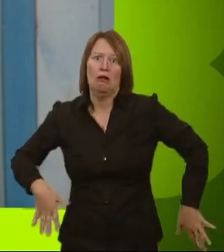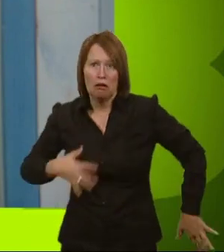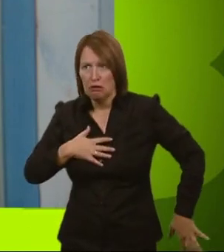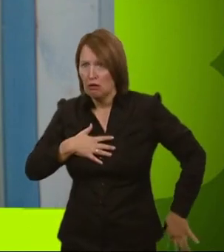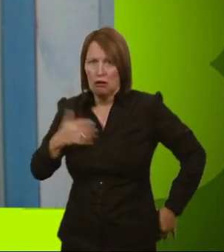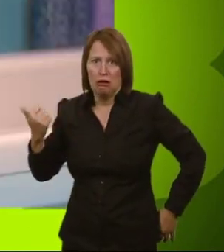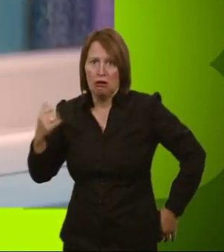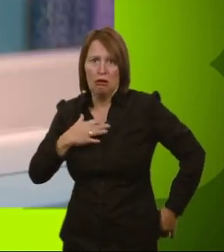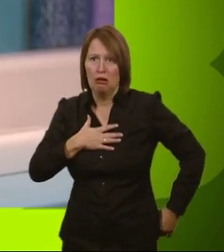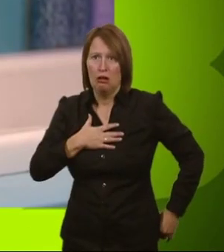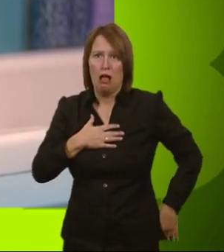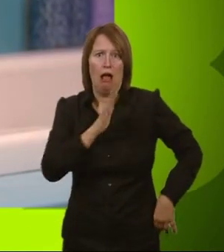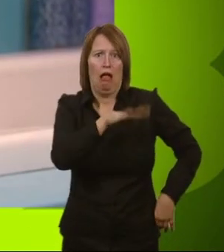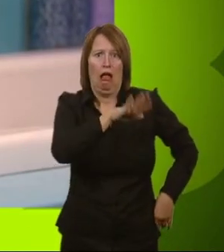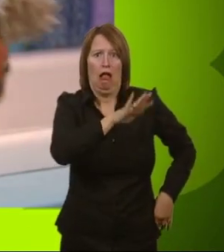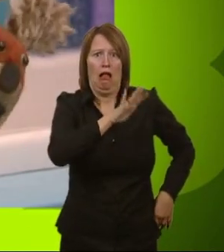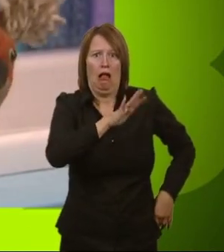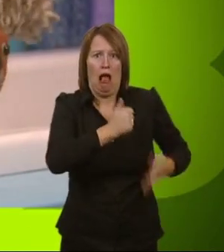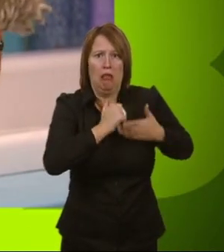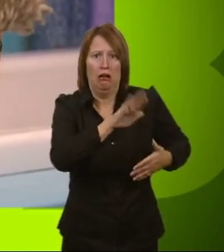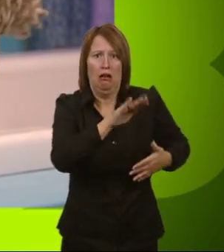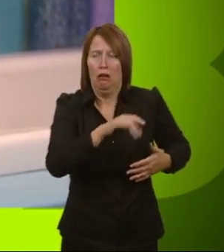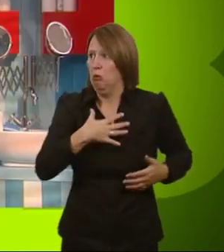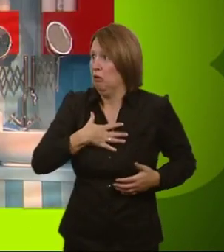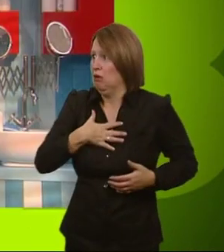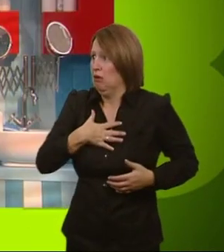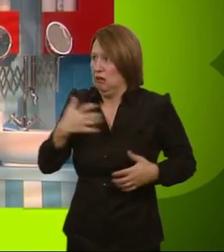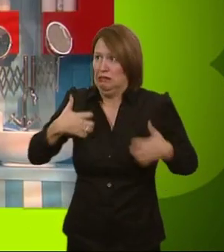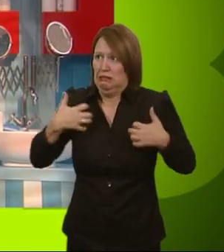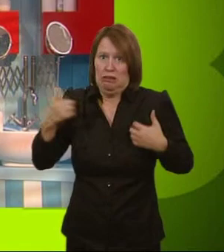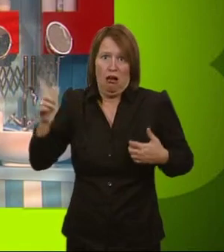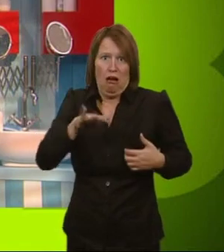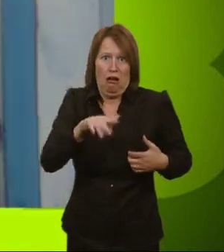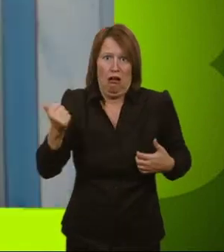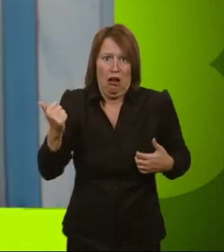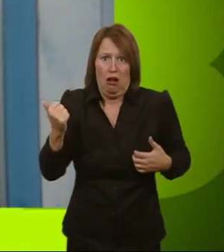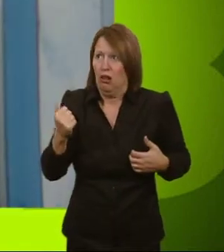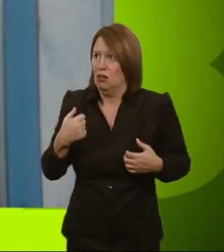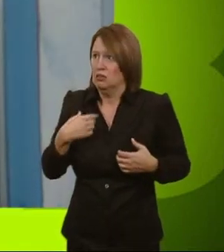oh angry pants I better make myself scarce hello Mr angry